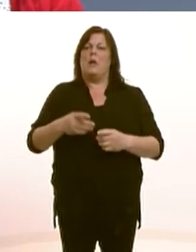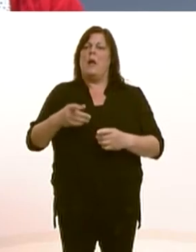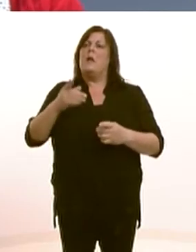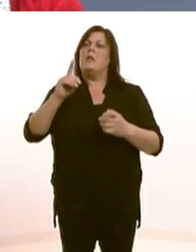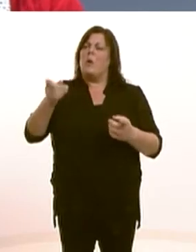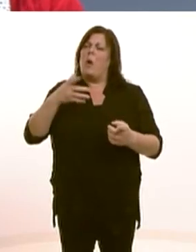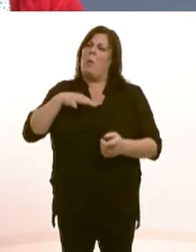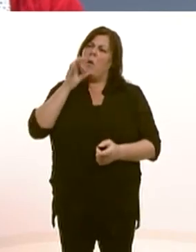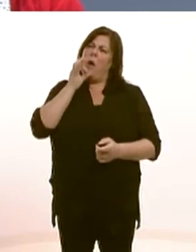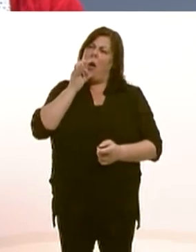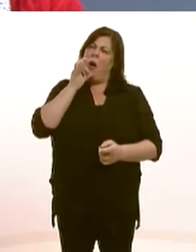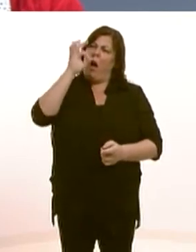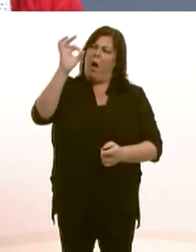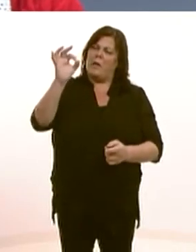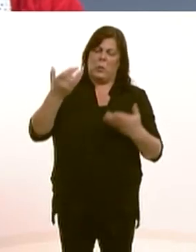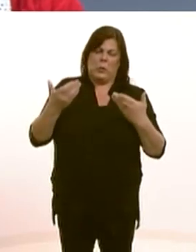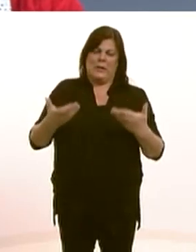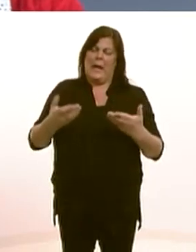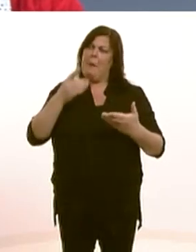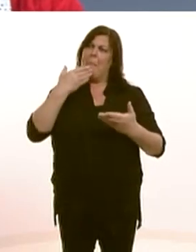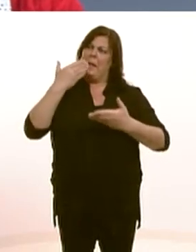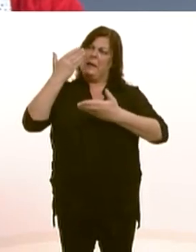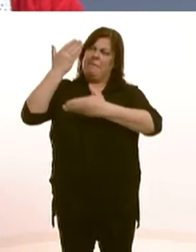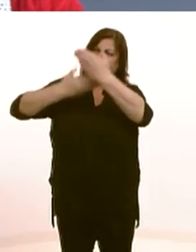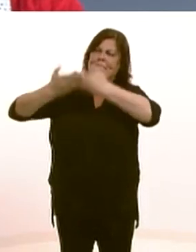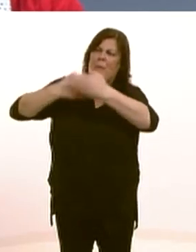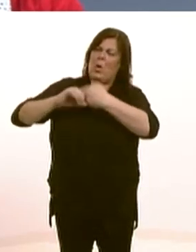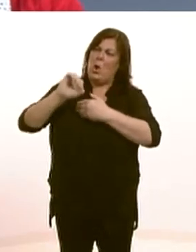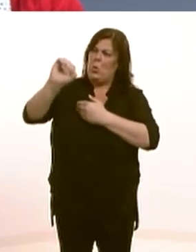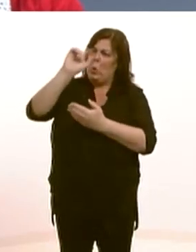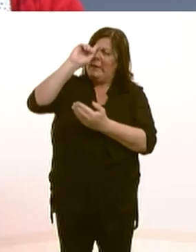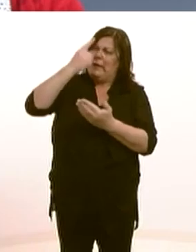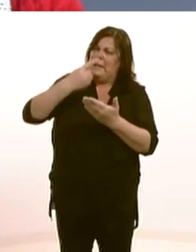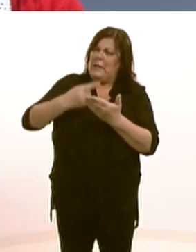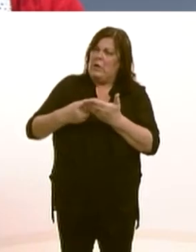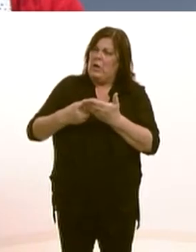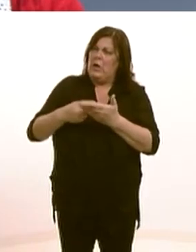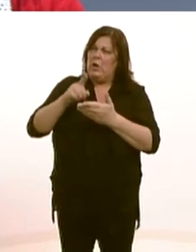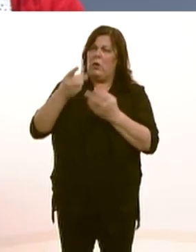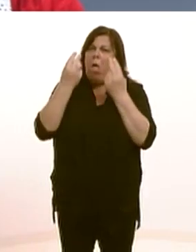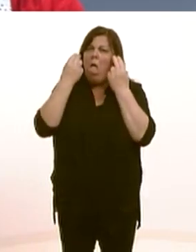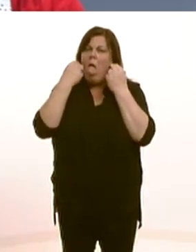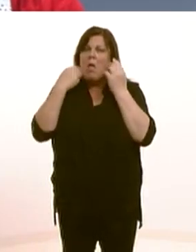Will you today justify your decision to submit to Theresa May and her Tory Government by